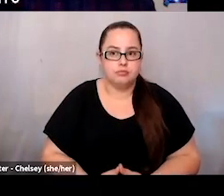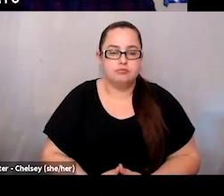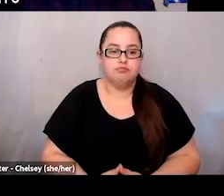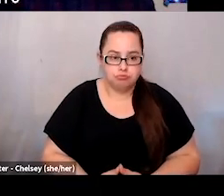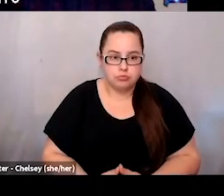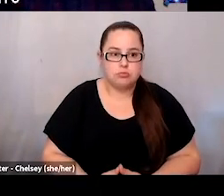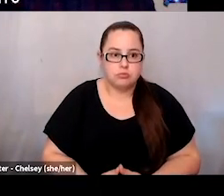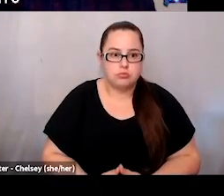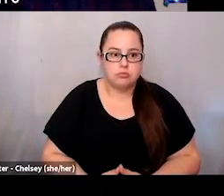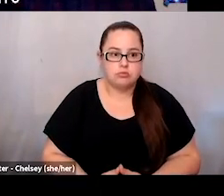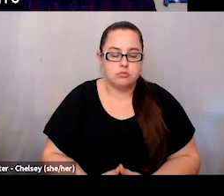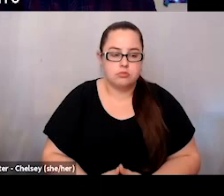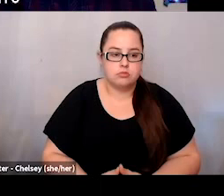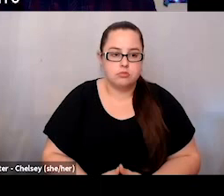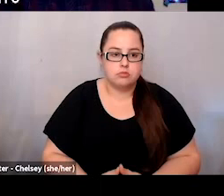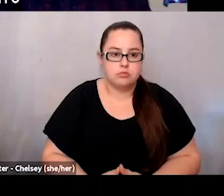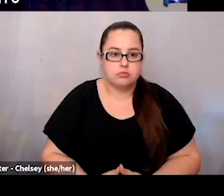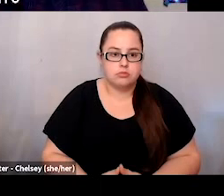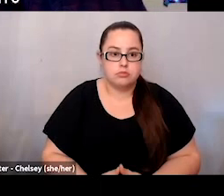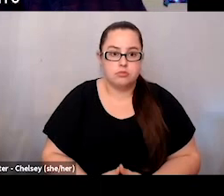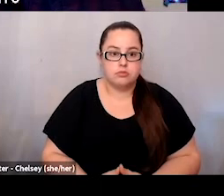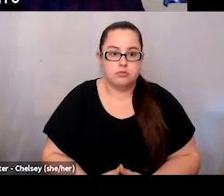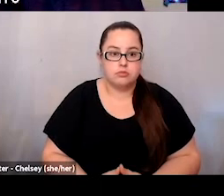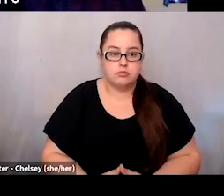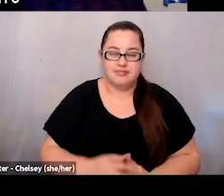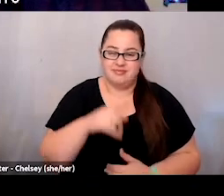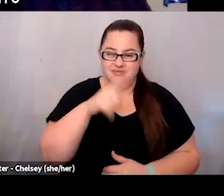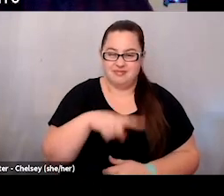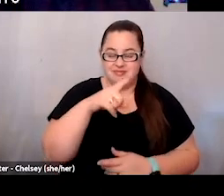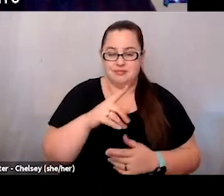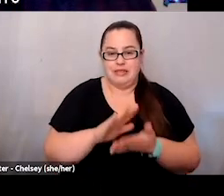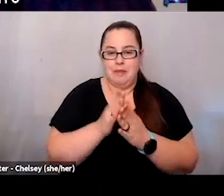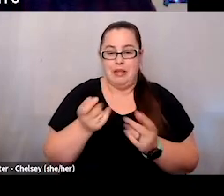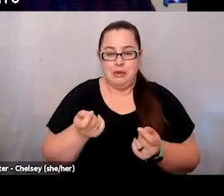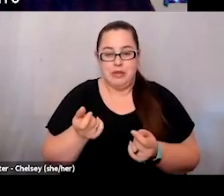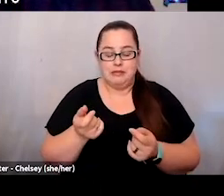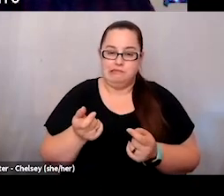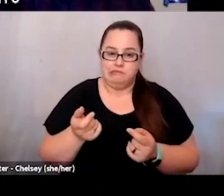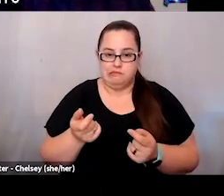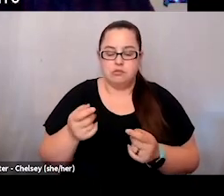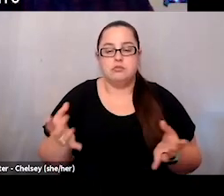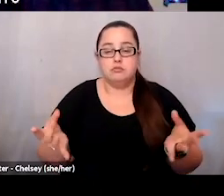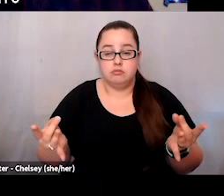so this is where it can get a little controversial. Talking about pre invasion,